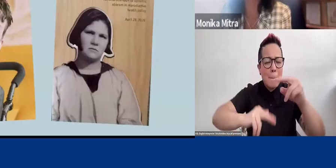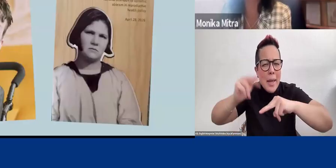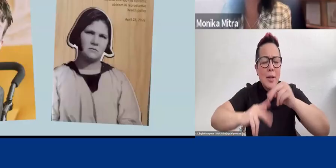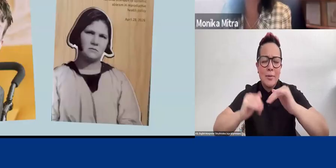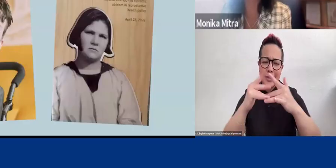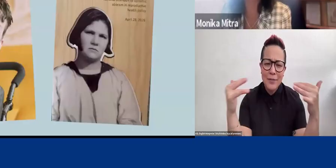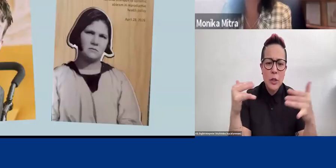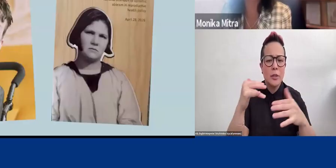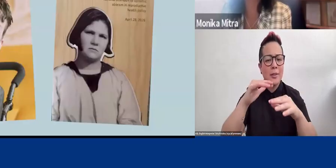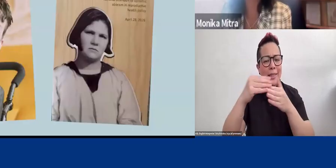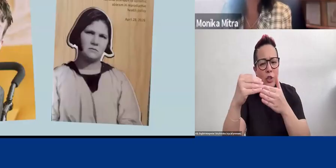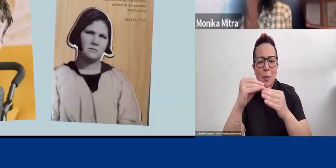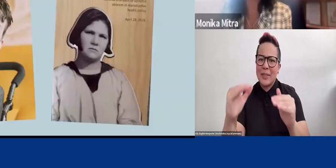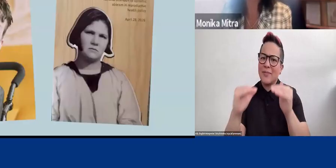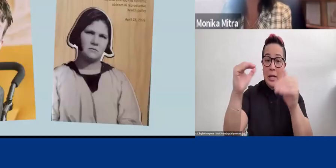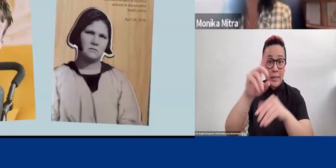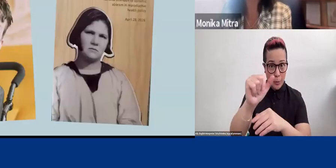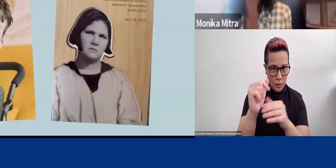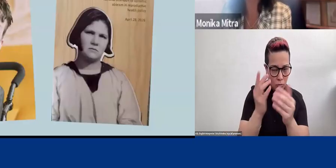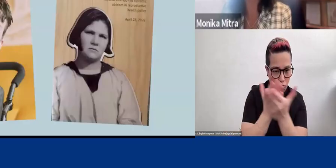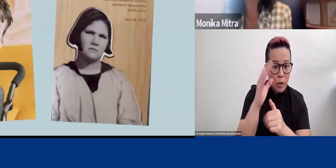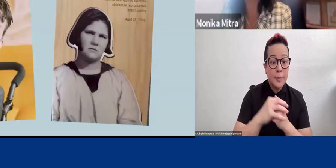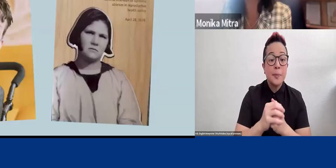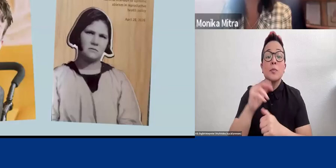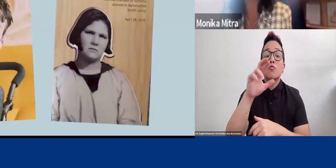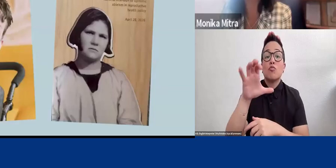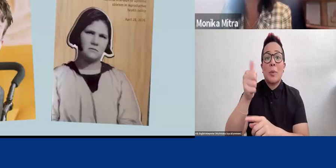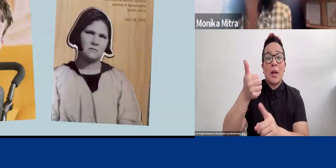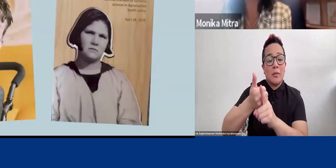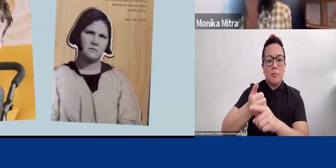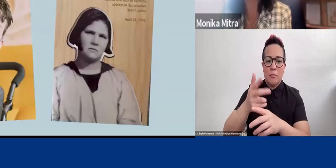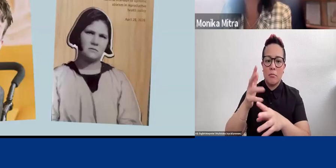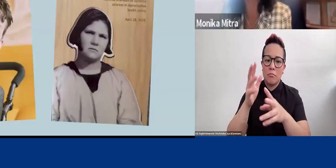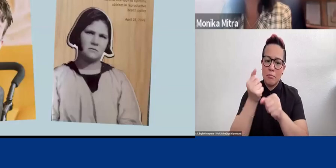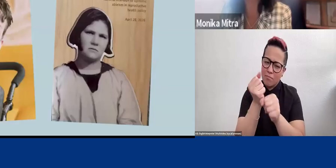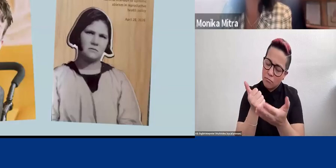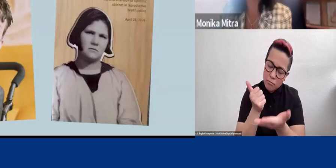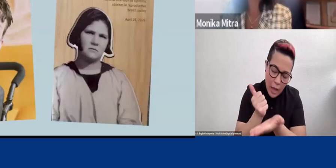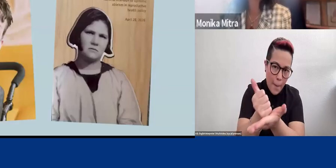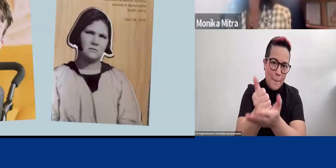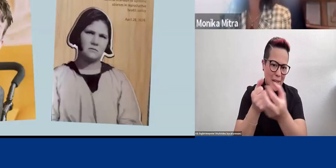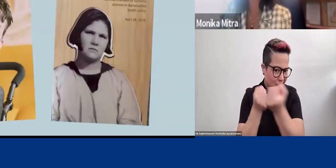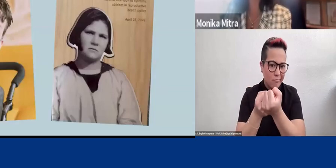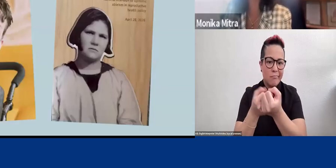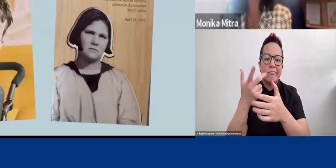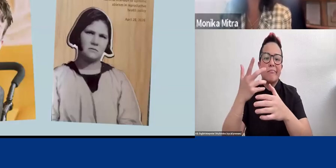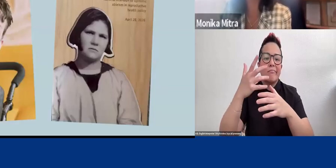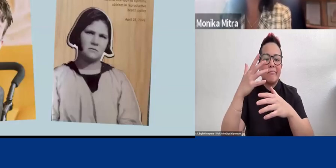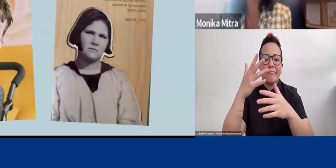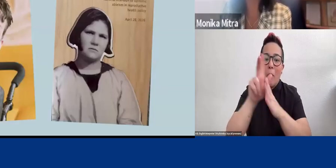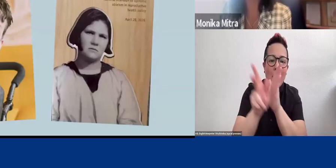rights. Rebecca has held key policy roles across federal government and is a three-time presidential